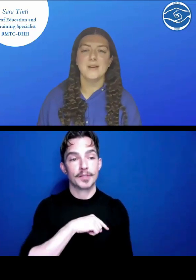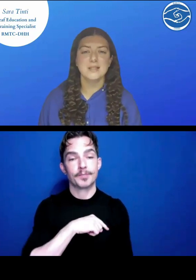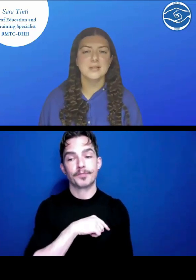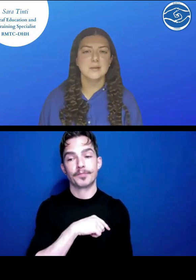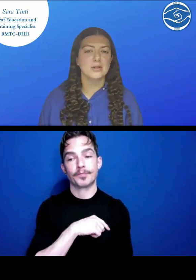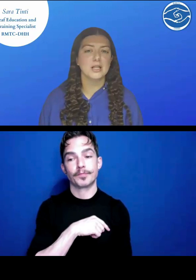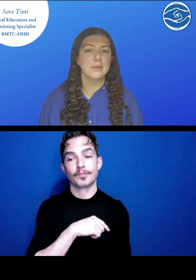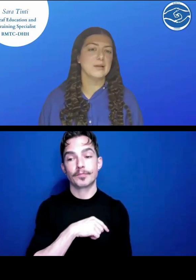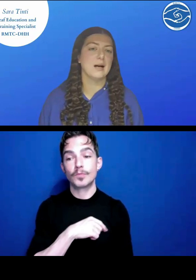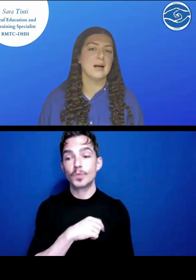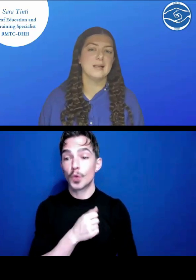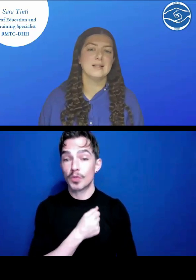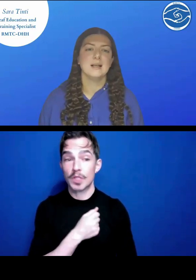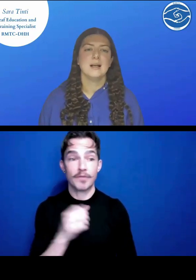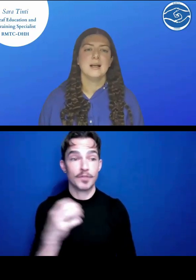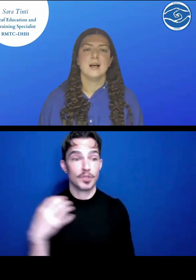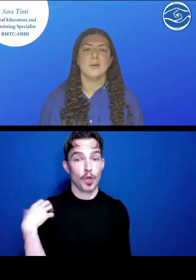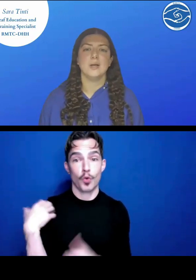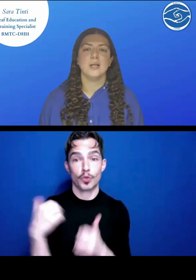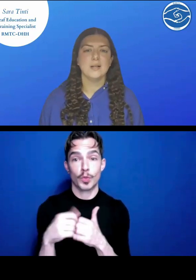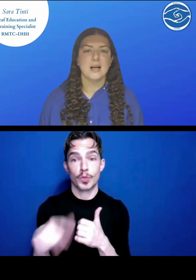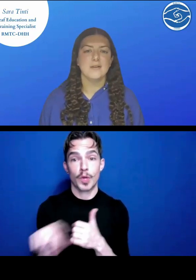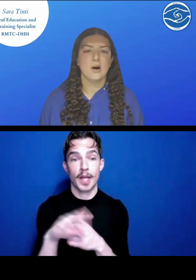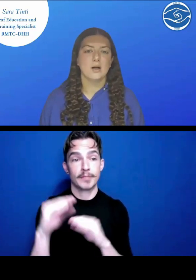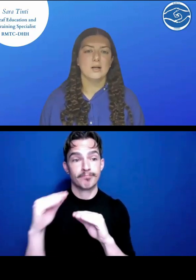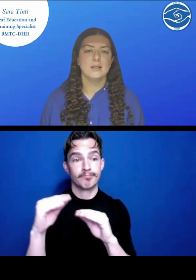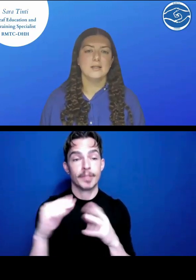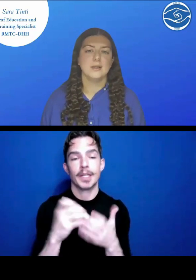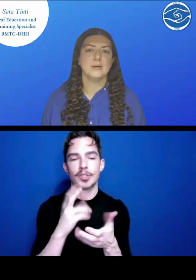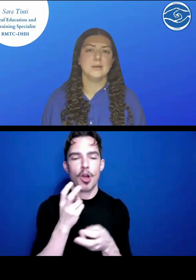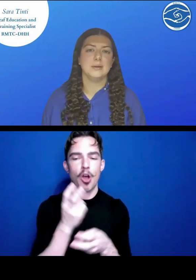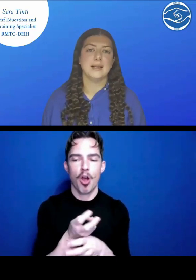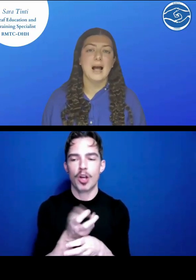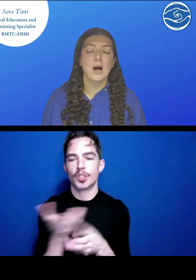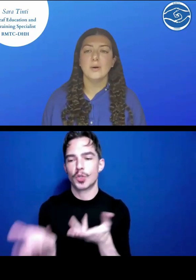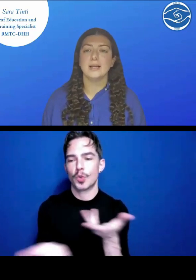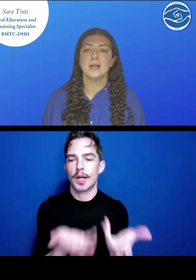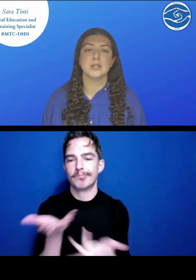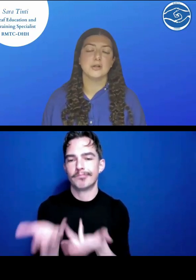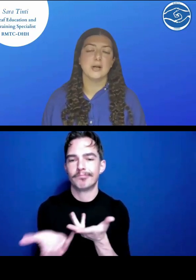would love to do some coaching with you guys. We know it's kind of hard to get out and come to